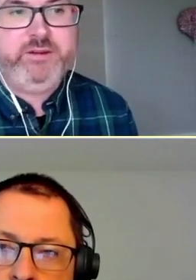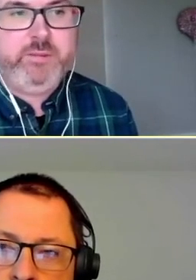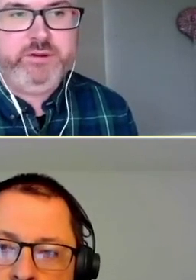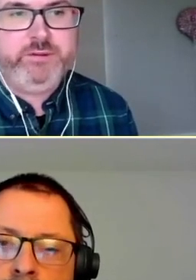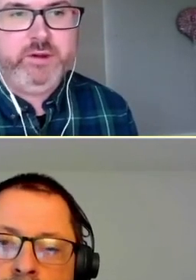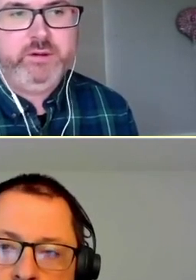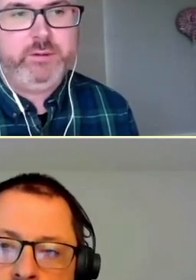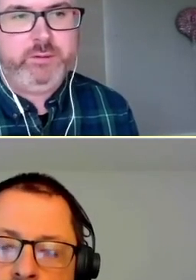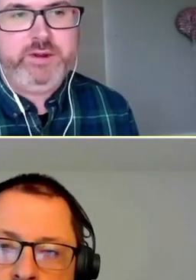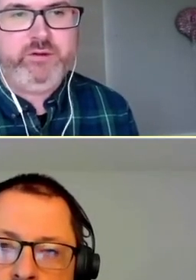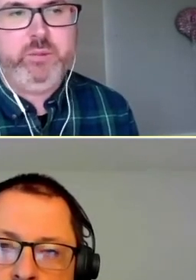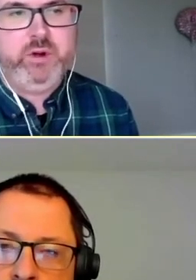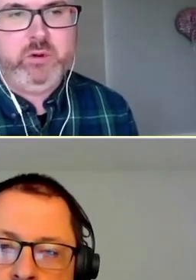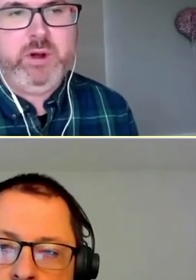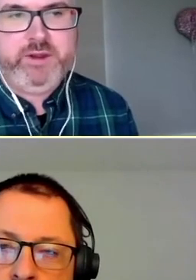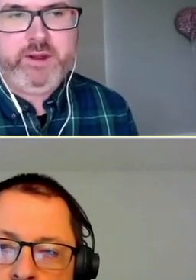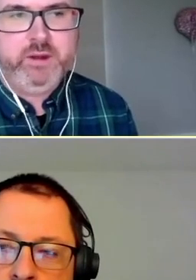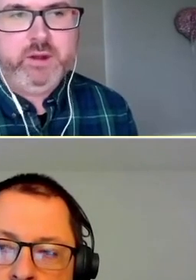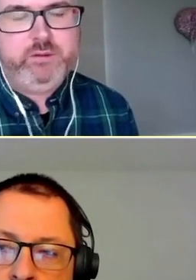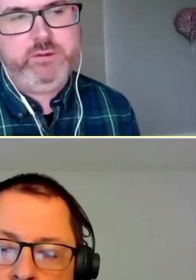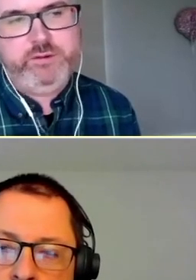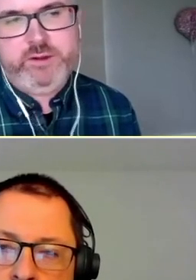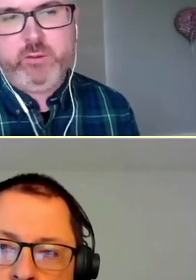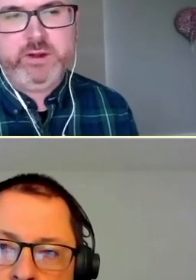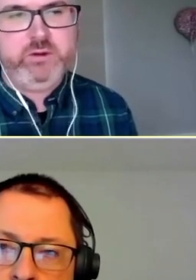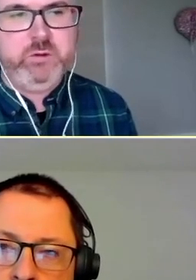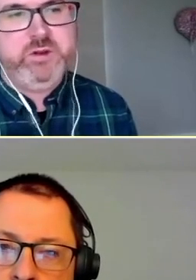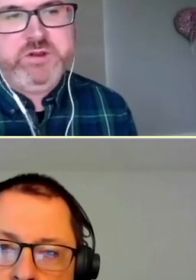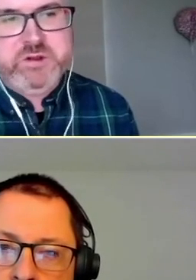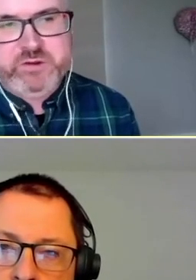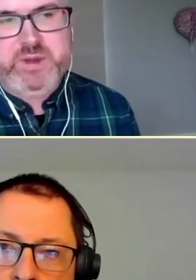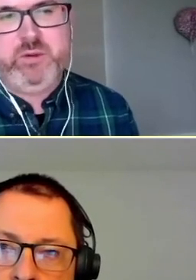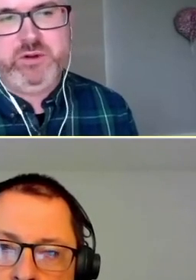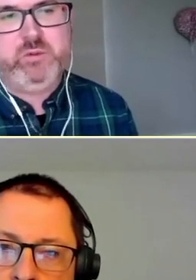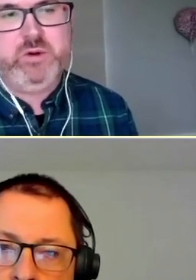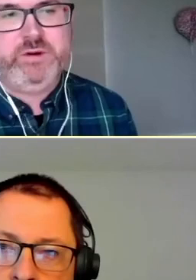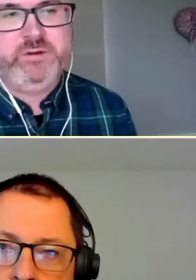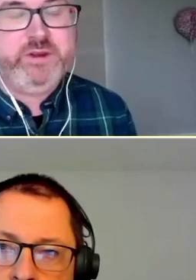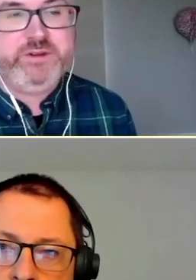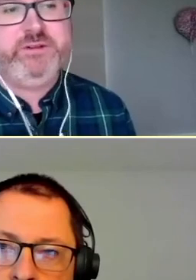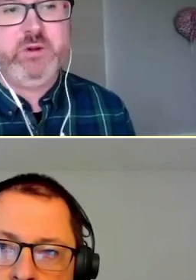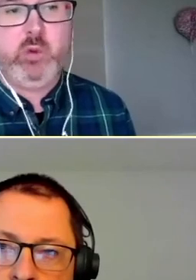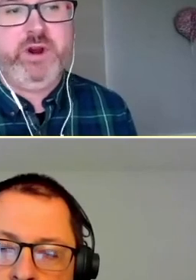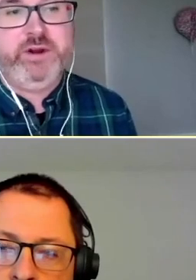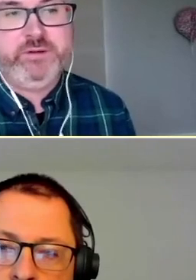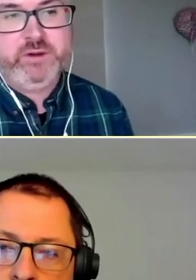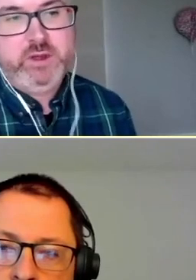the cons is that it's not clarity anymore,